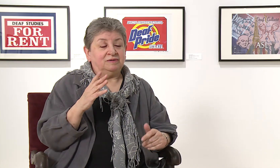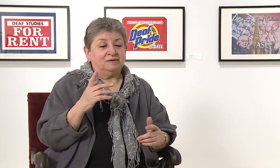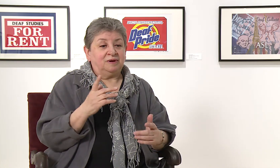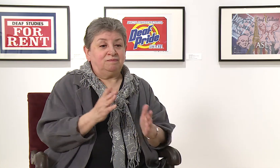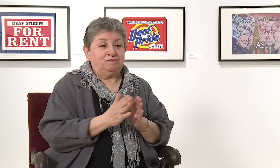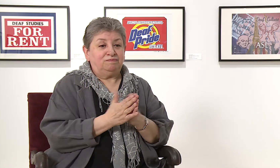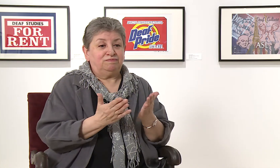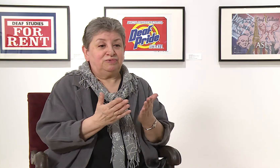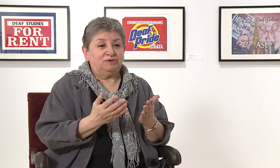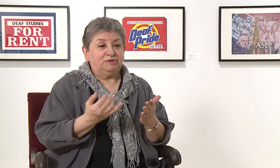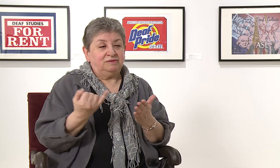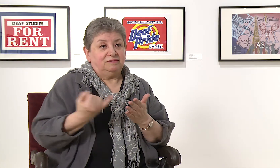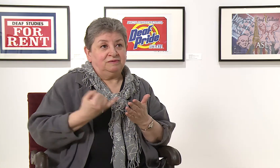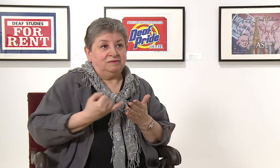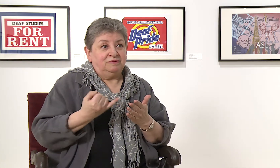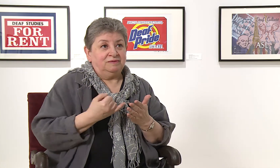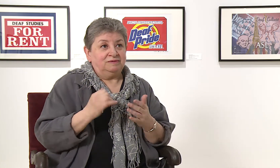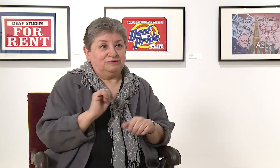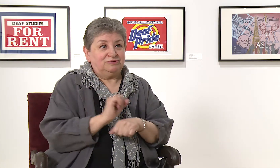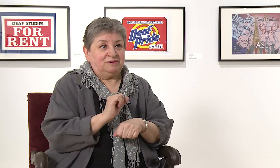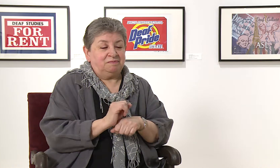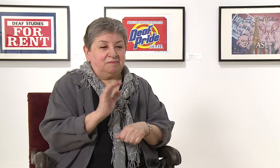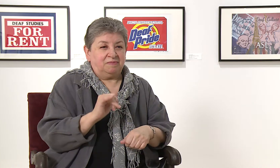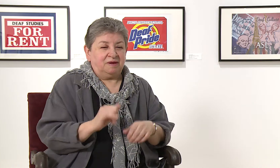At the same time, I was offered a position